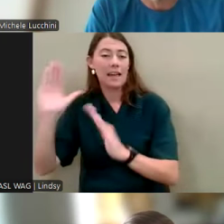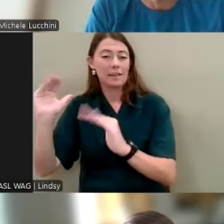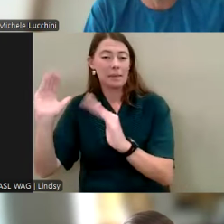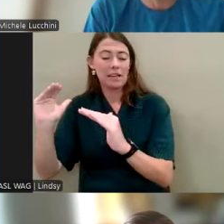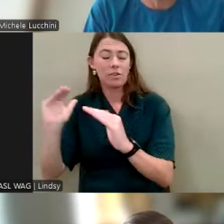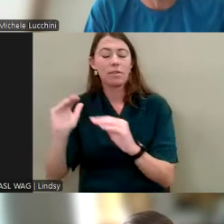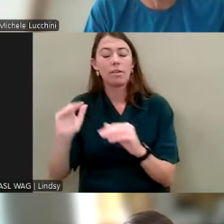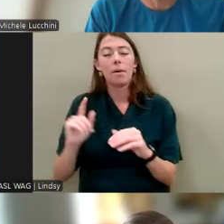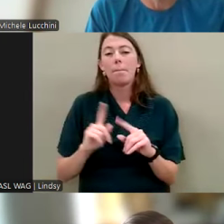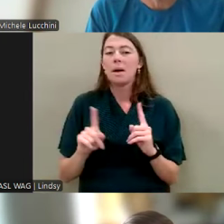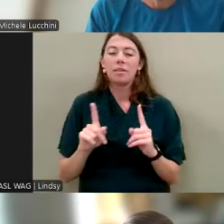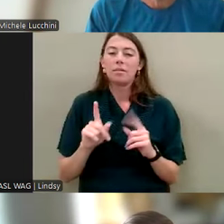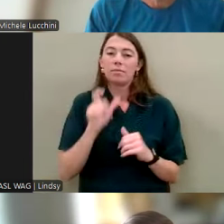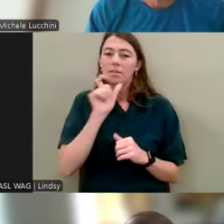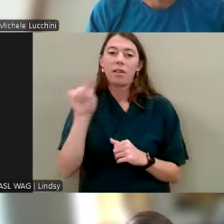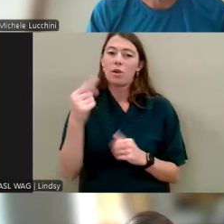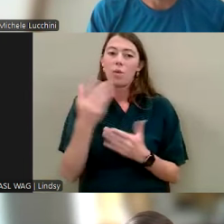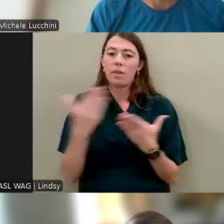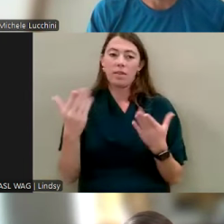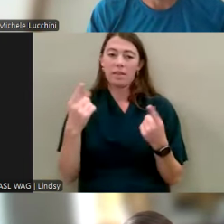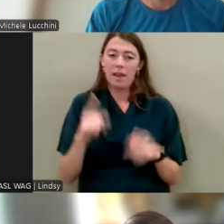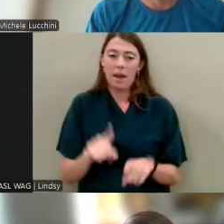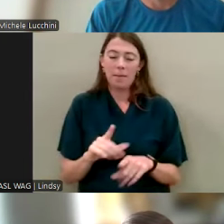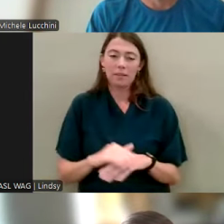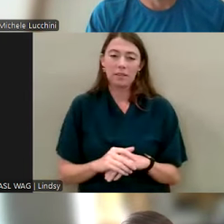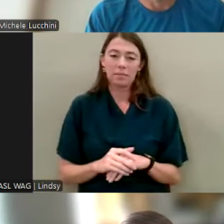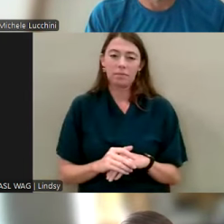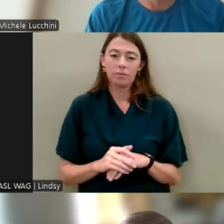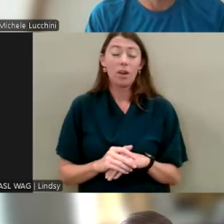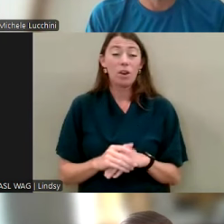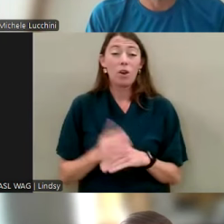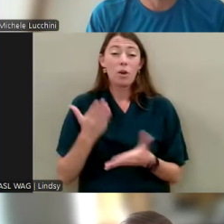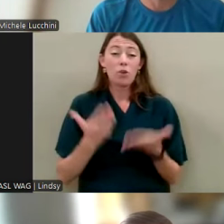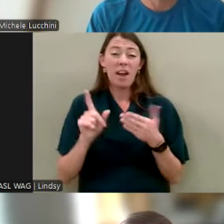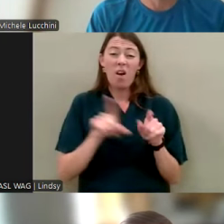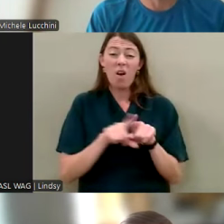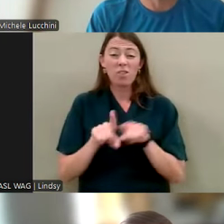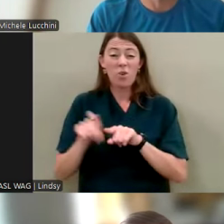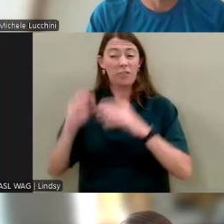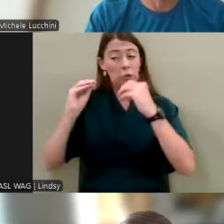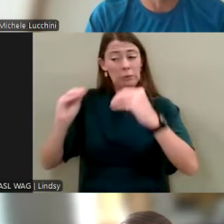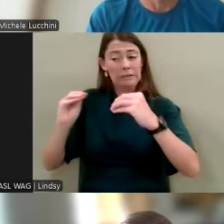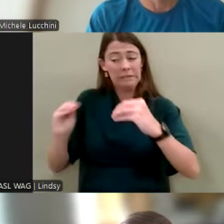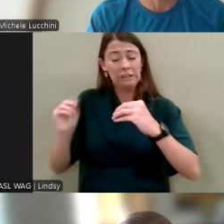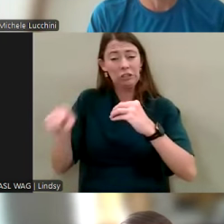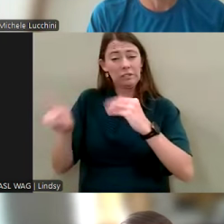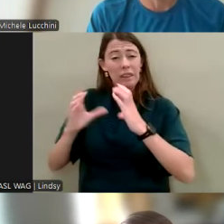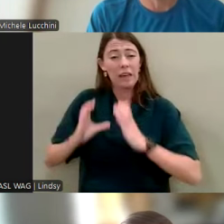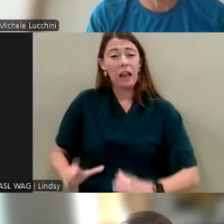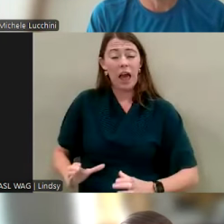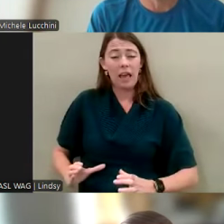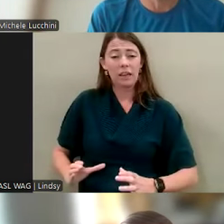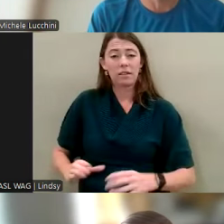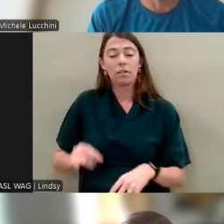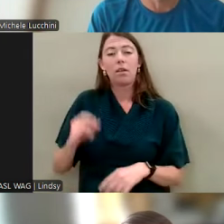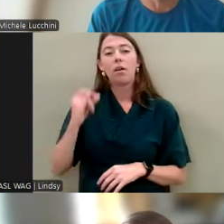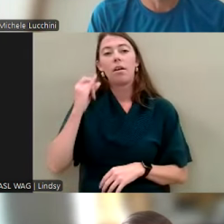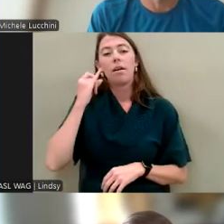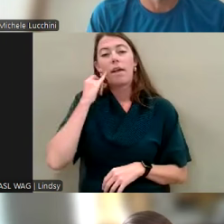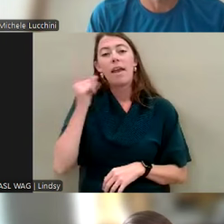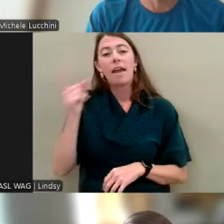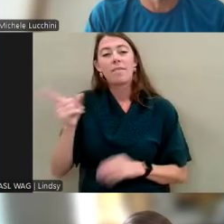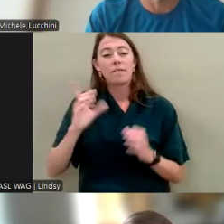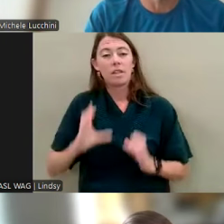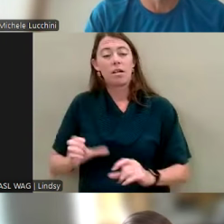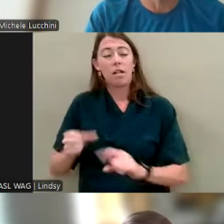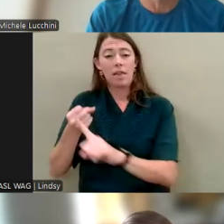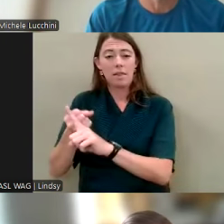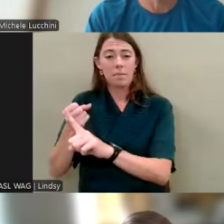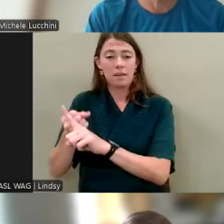you might need to train your client in case, for example, the client is populating the site with